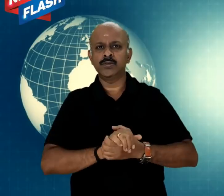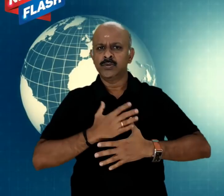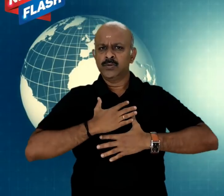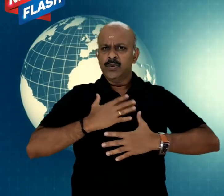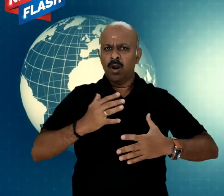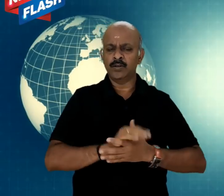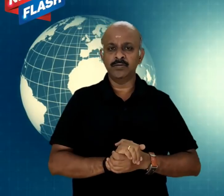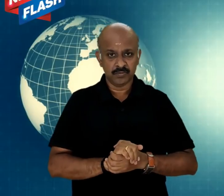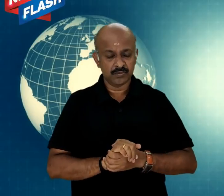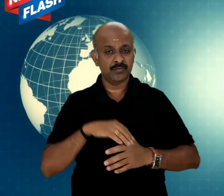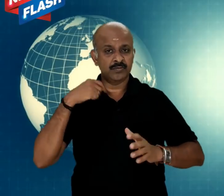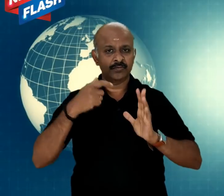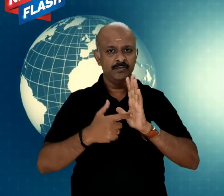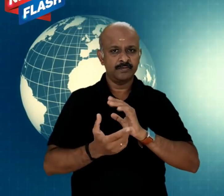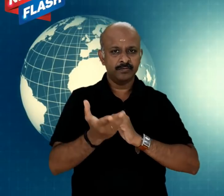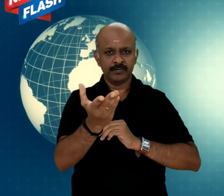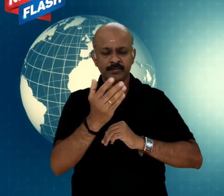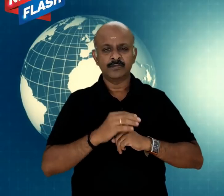and now the stock is destroyed!